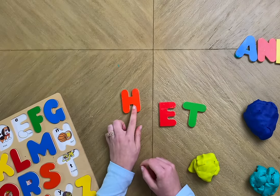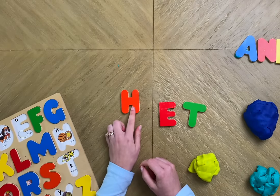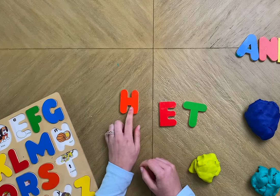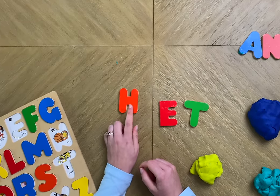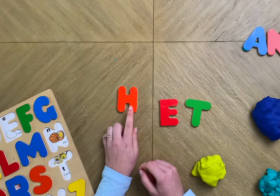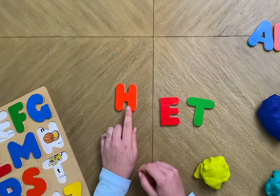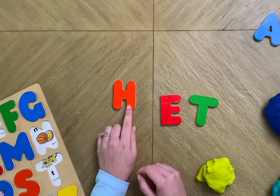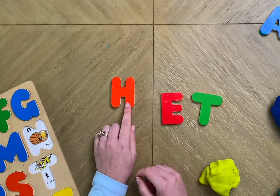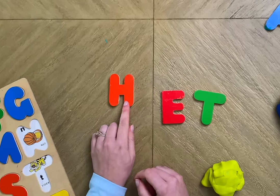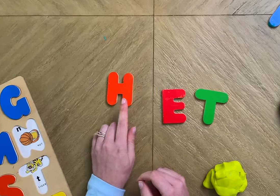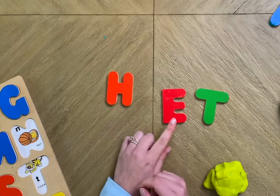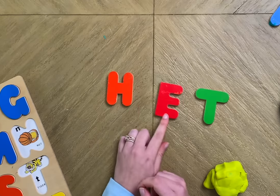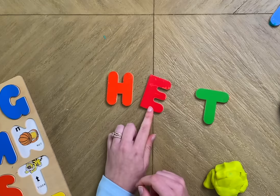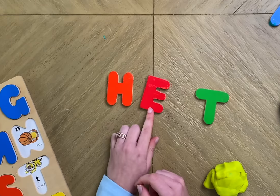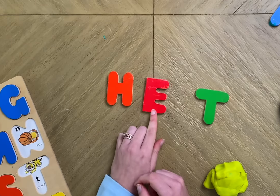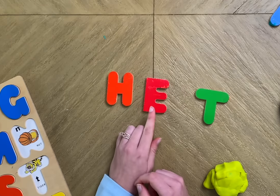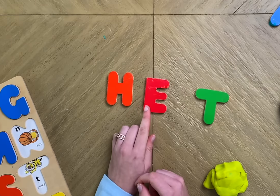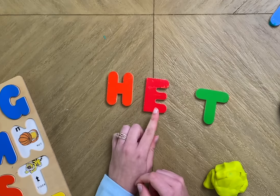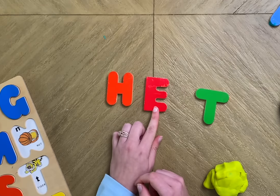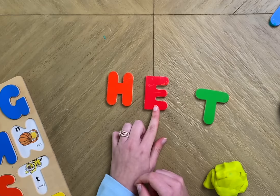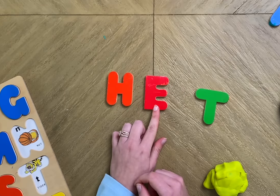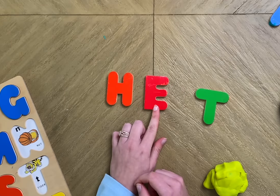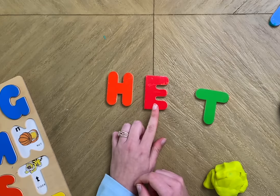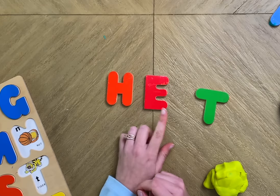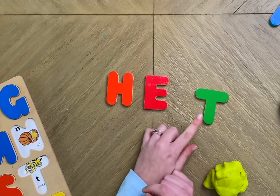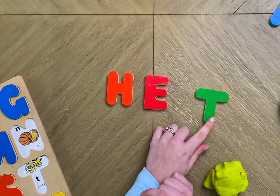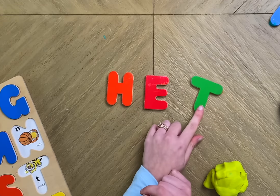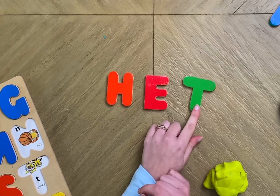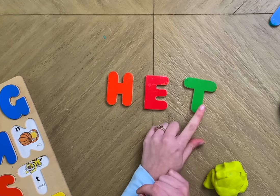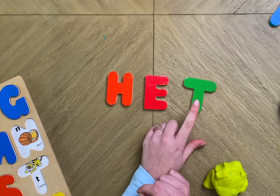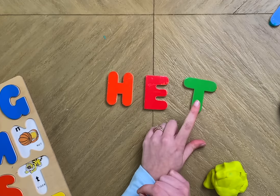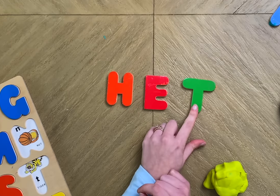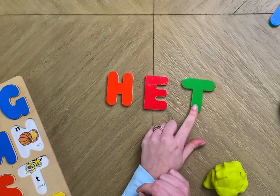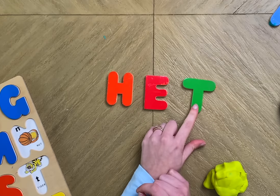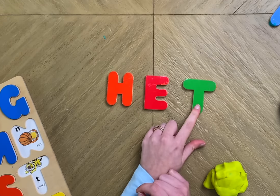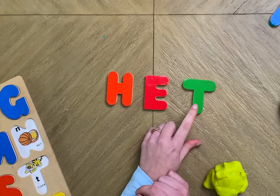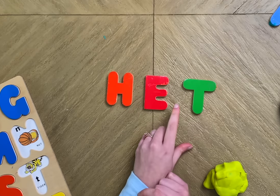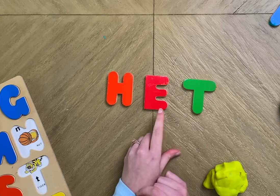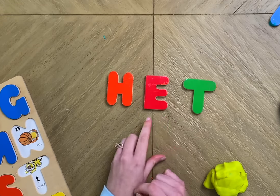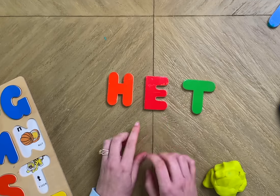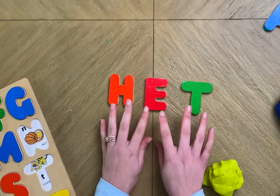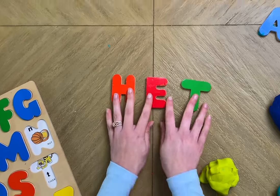H, H, E, E, and T. T. Hmm.